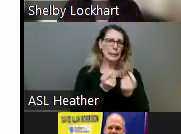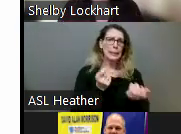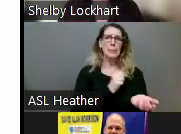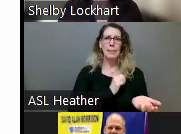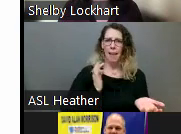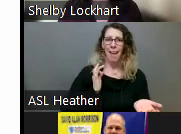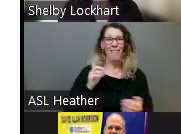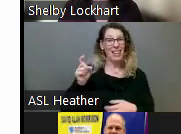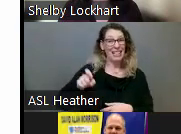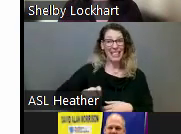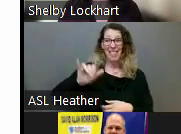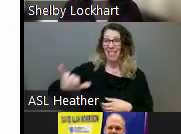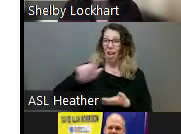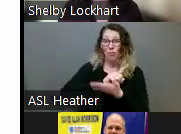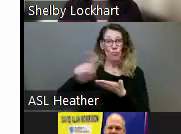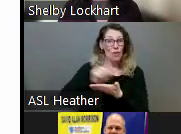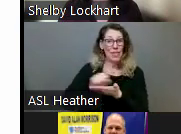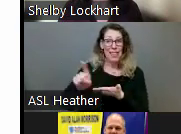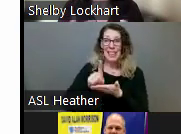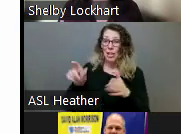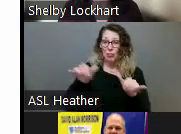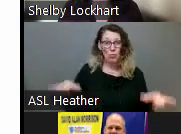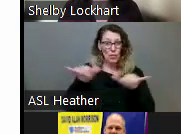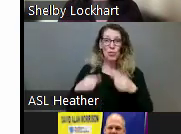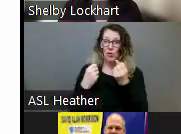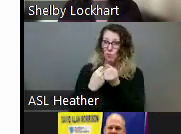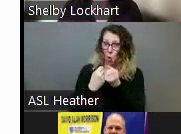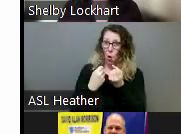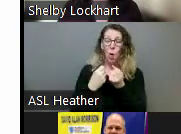that weekly routine supported and clear and they need partners in that work; they